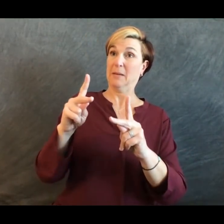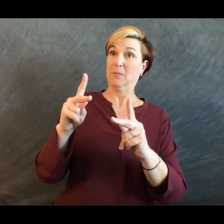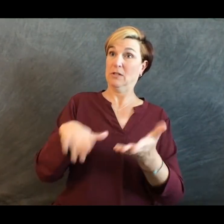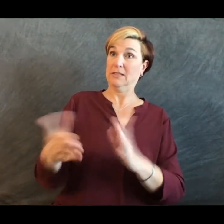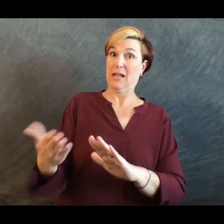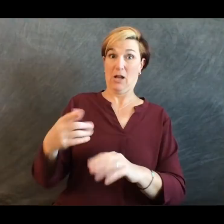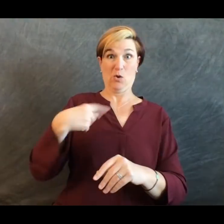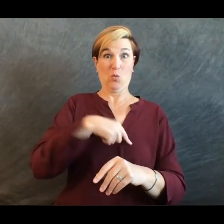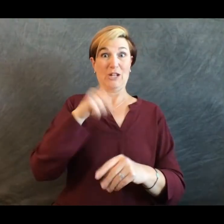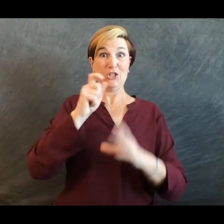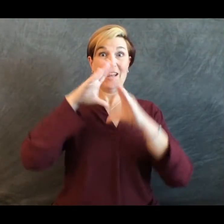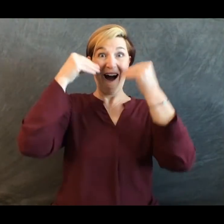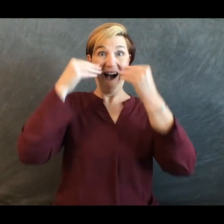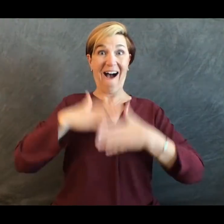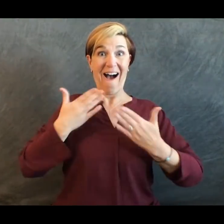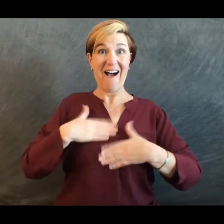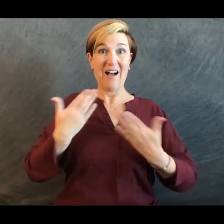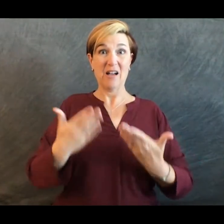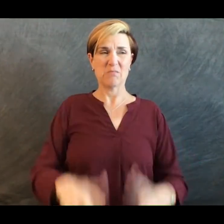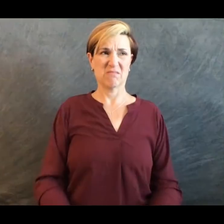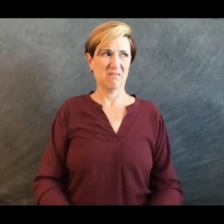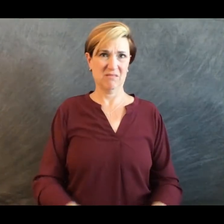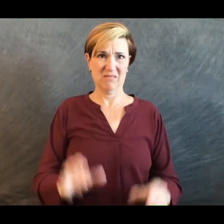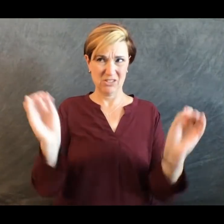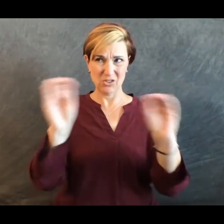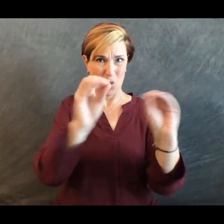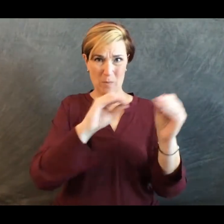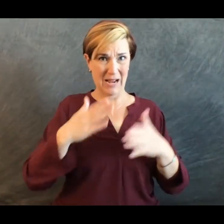thinking so they said between a hundred and two hundred and twenty thousand